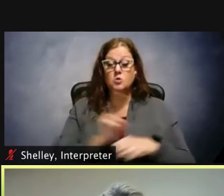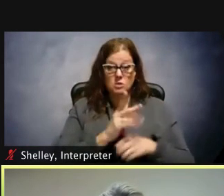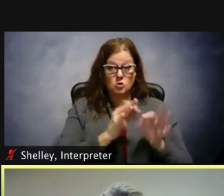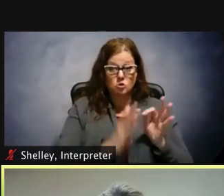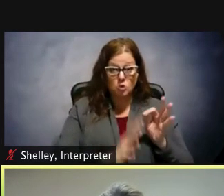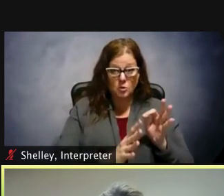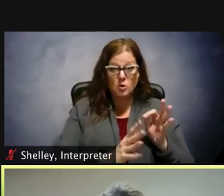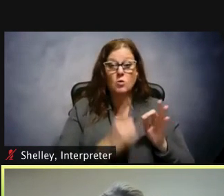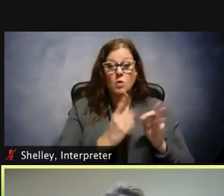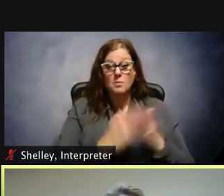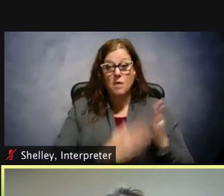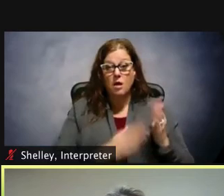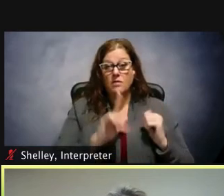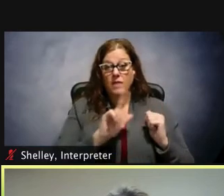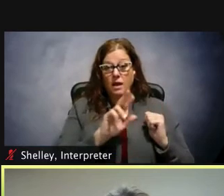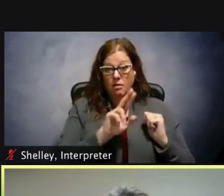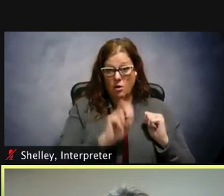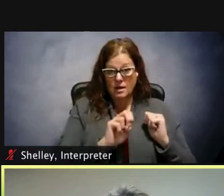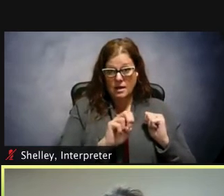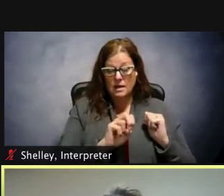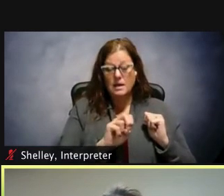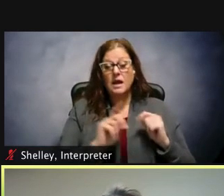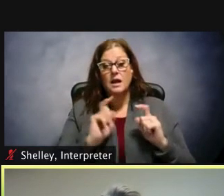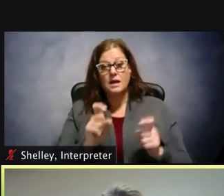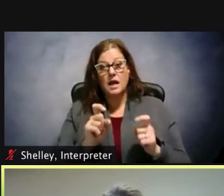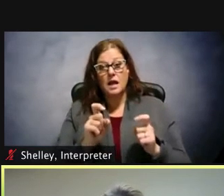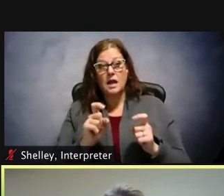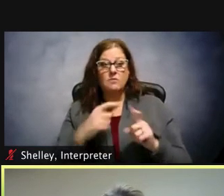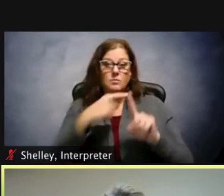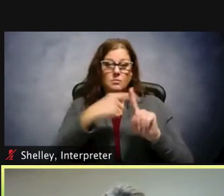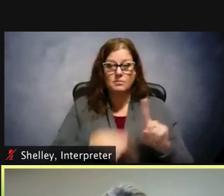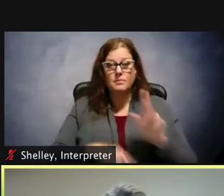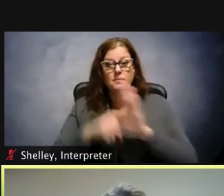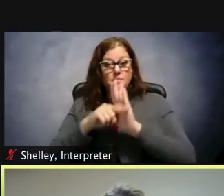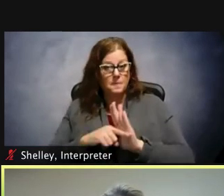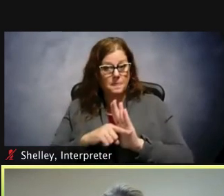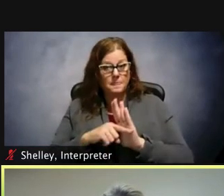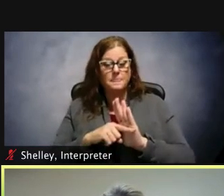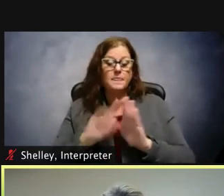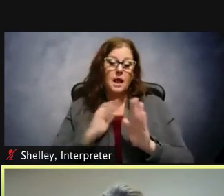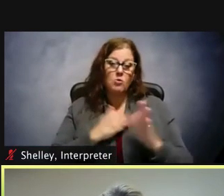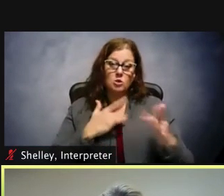of the LRE and we gave the pros and the cons, our concerns and what we thought would be